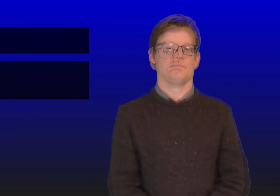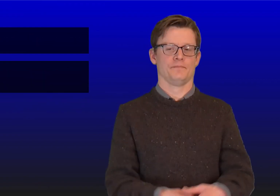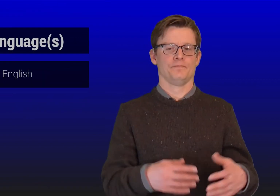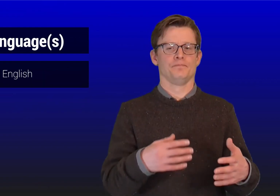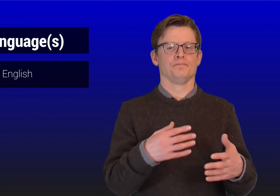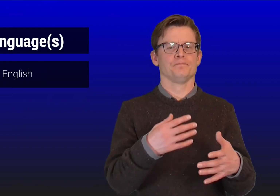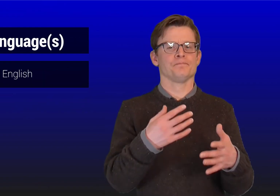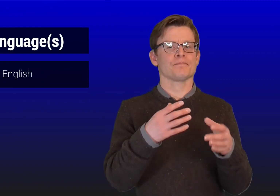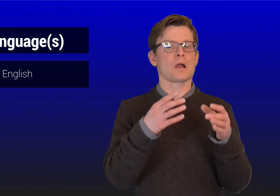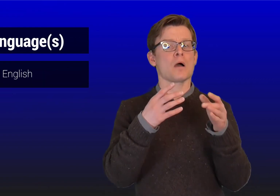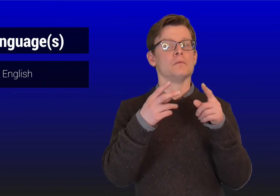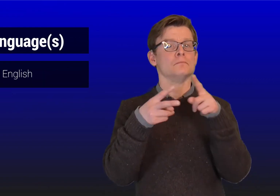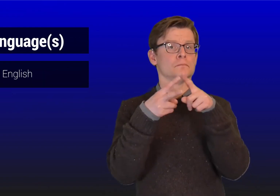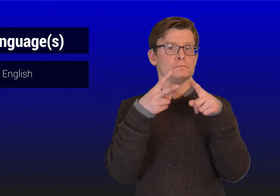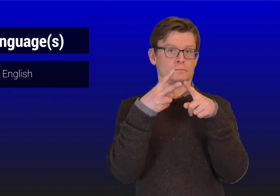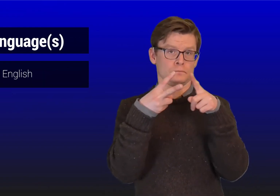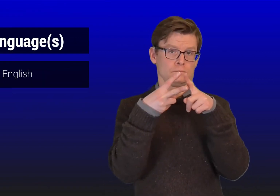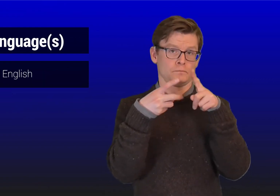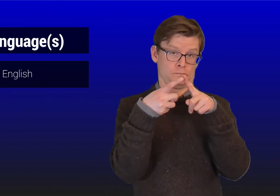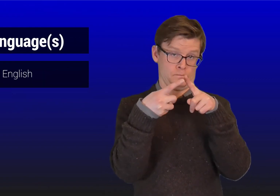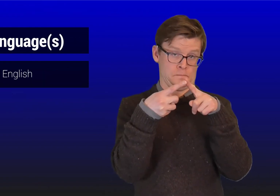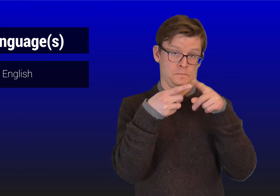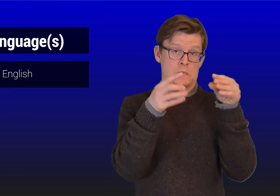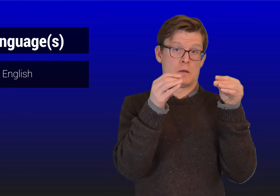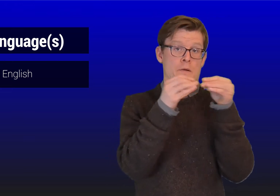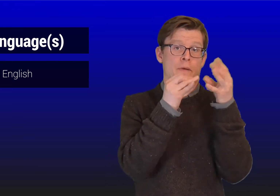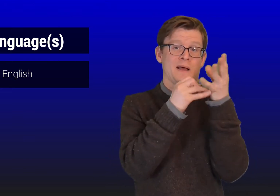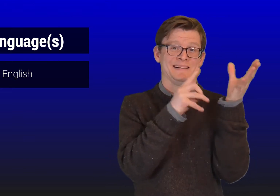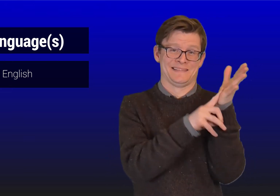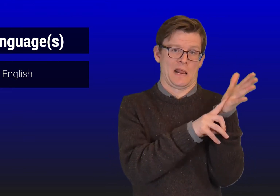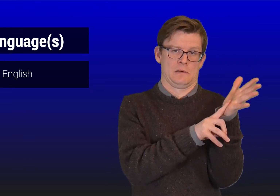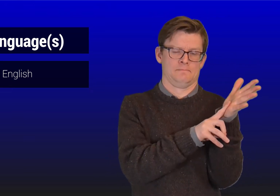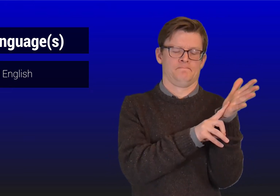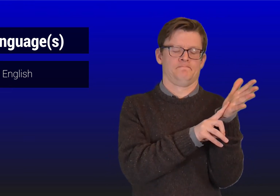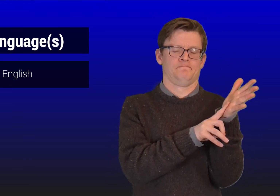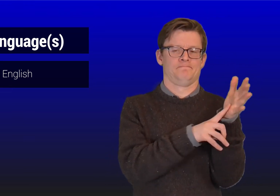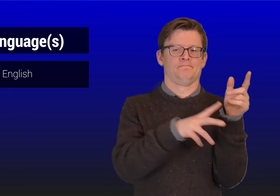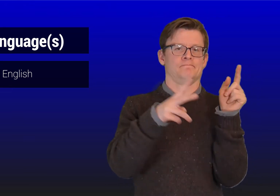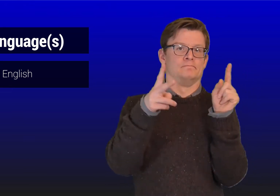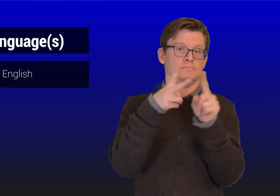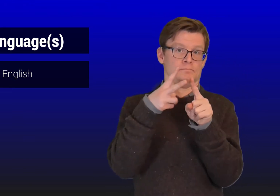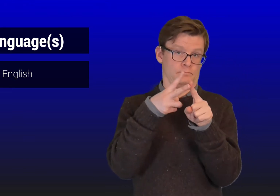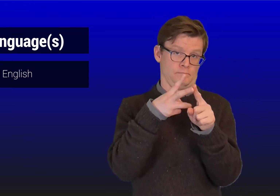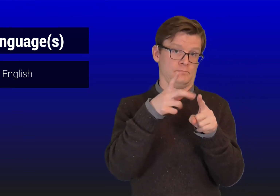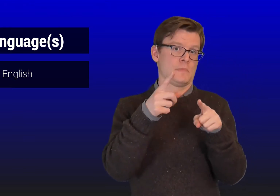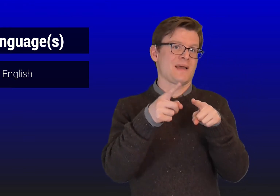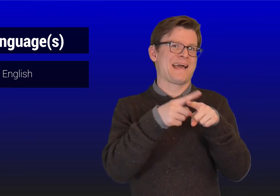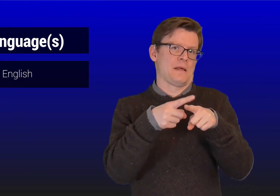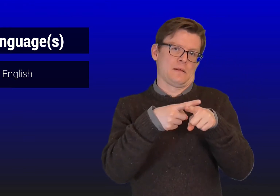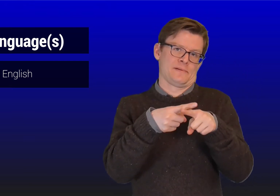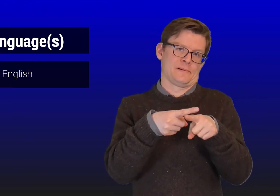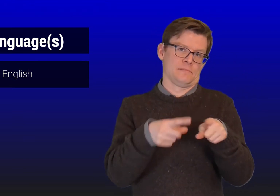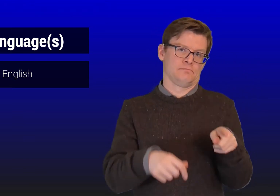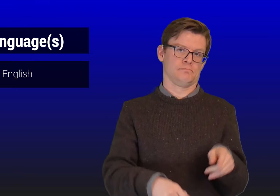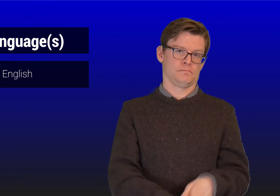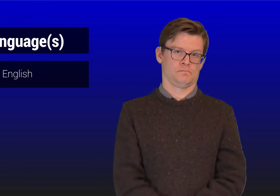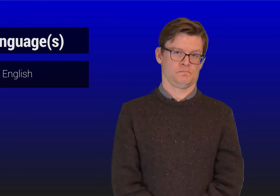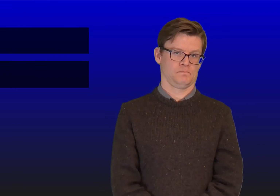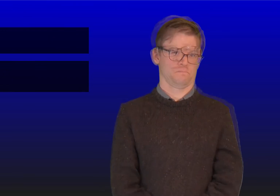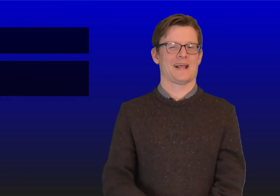Both BSL and English